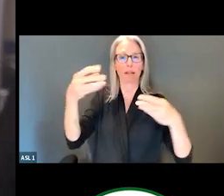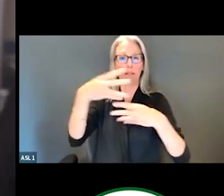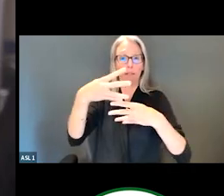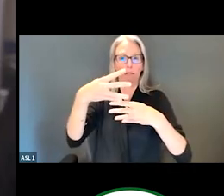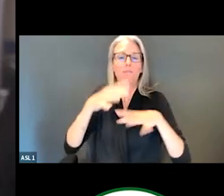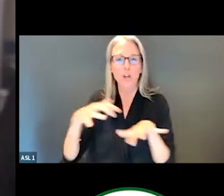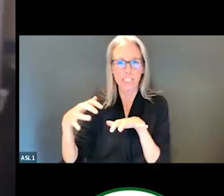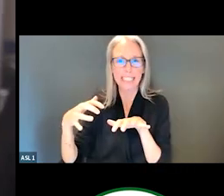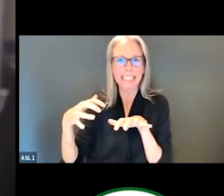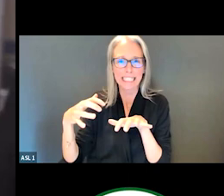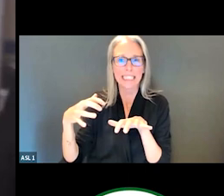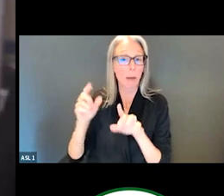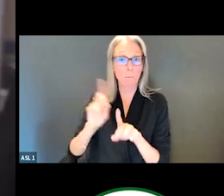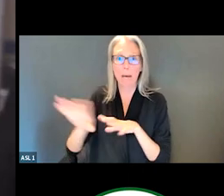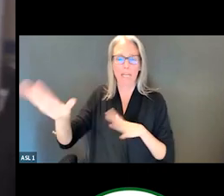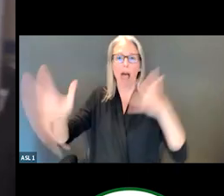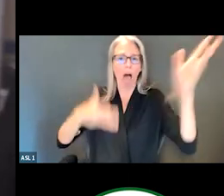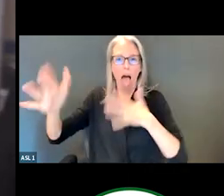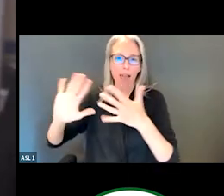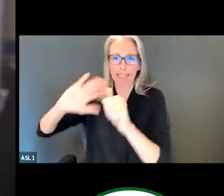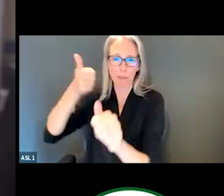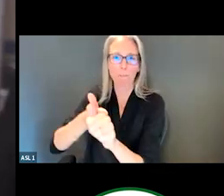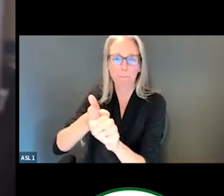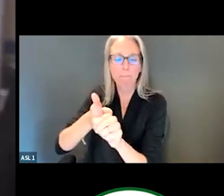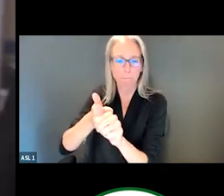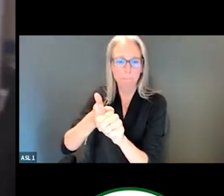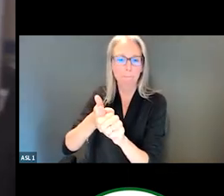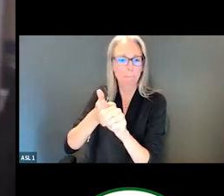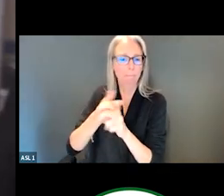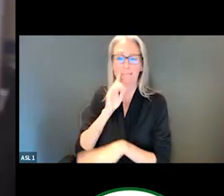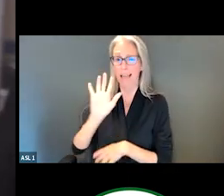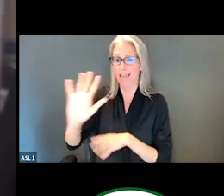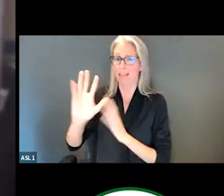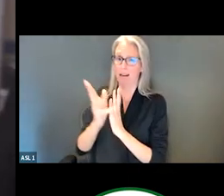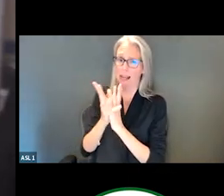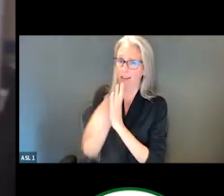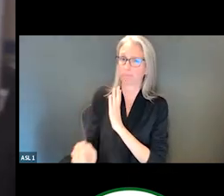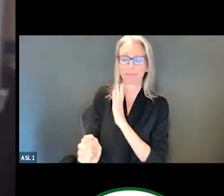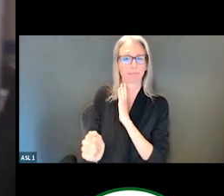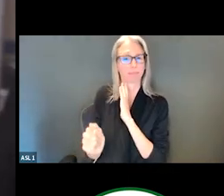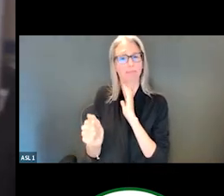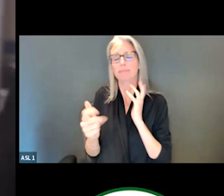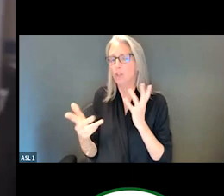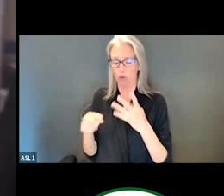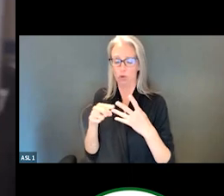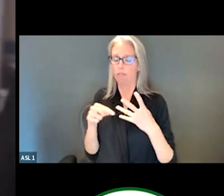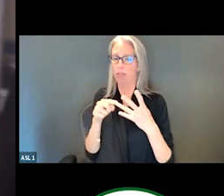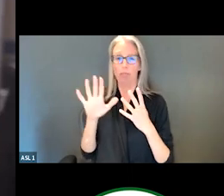a very complex process actually. It looks simple. But I think between the 2 of them, they have 5 computers and 10 monitors